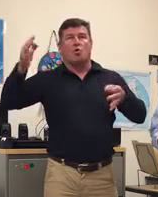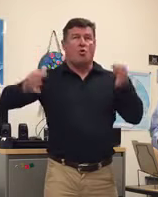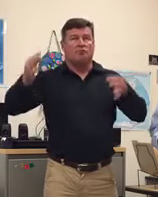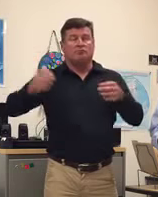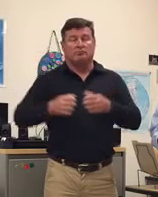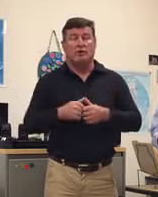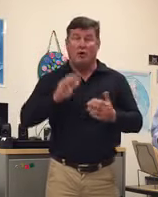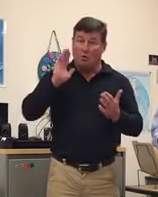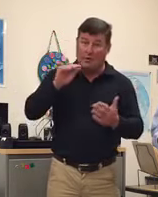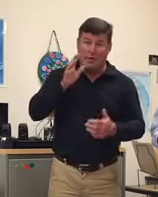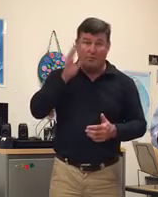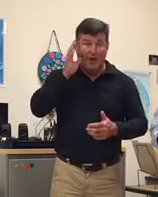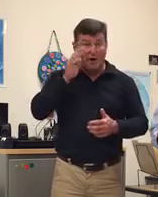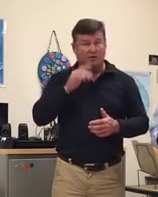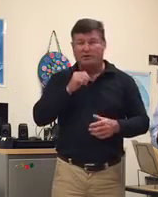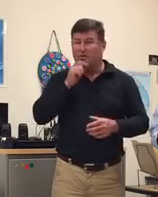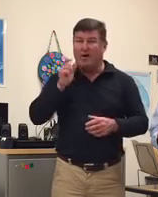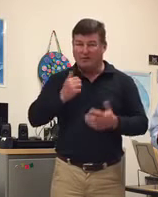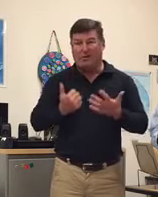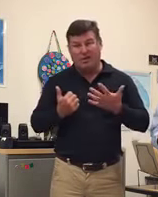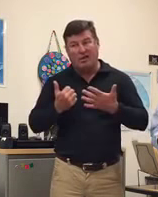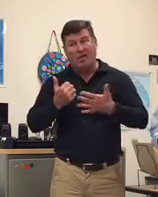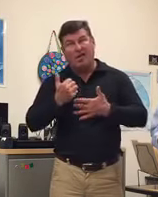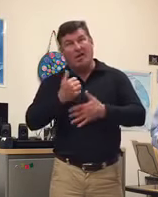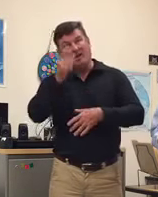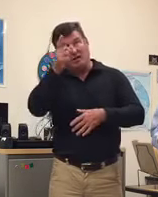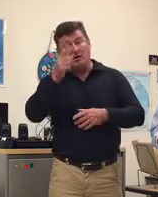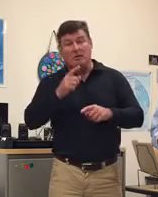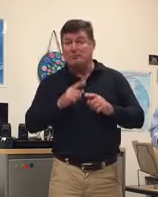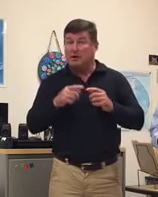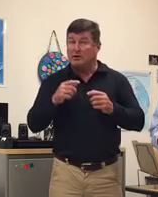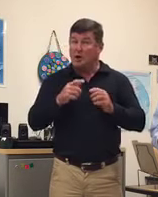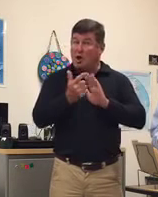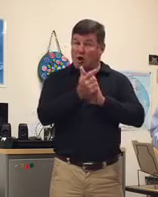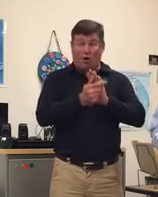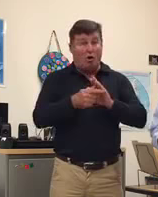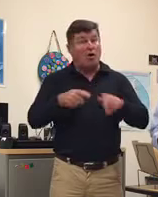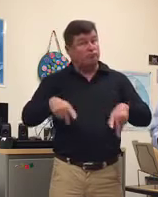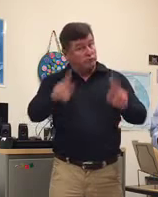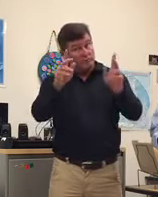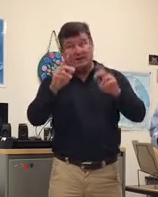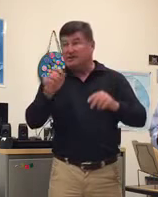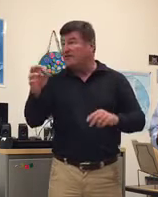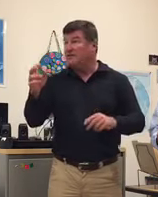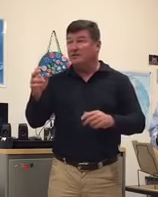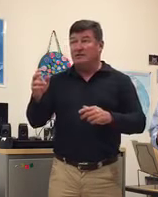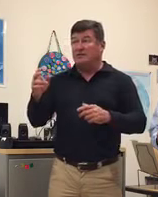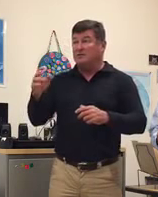We hope that parents don't have to go through that process, but I wanna point out that that is a new clarification in our state law